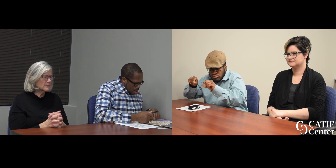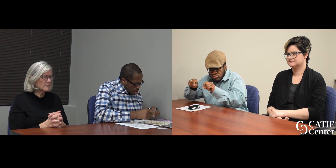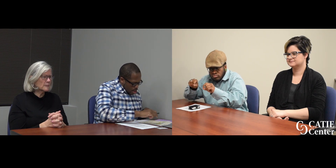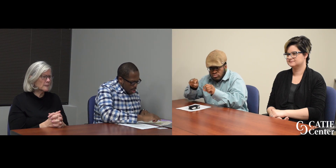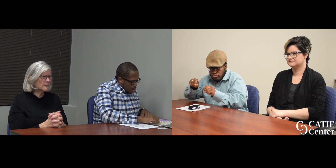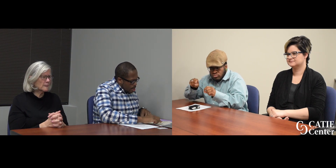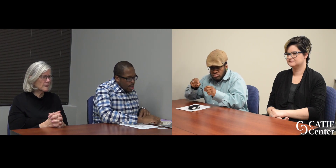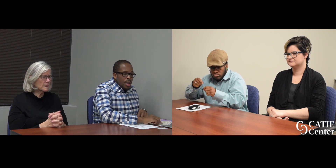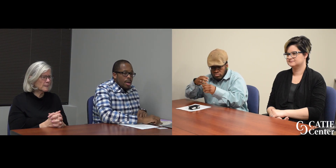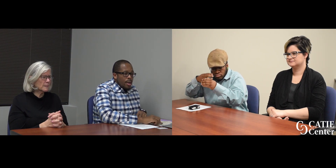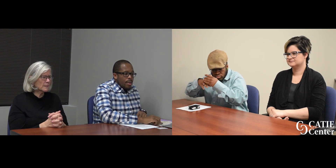Okay.